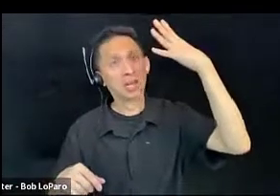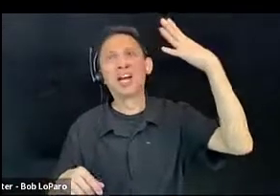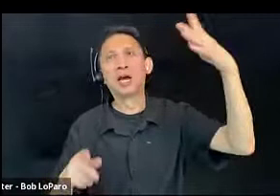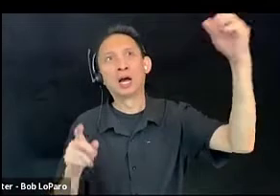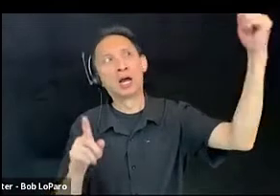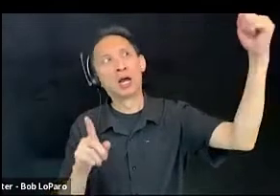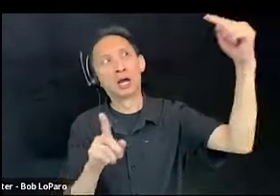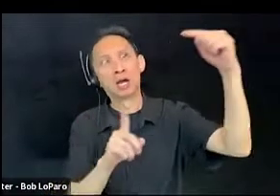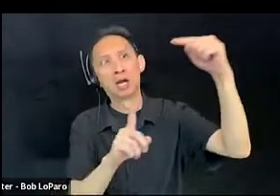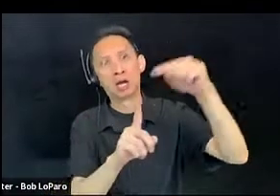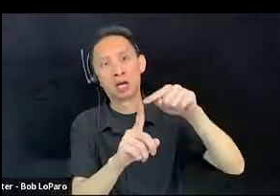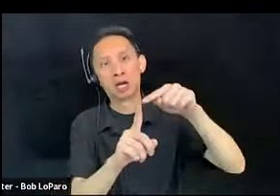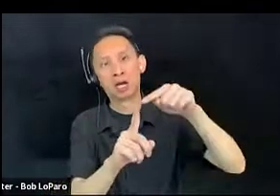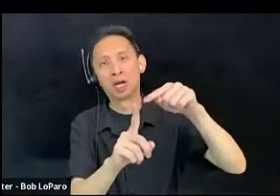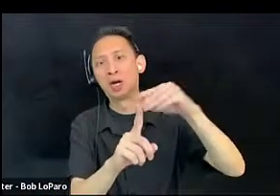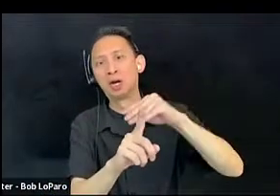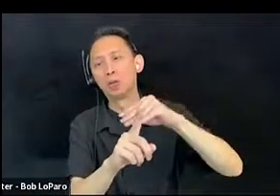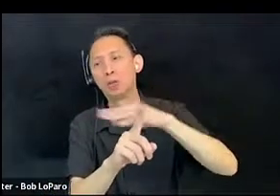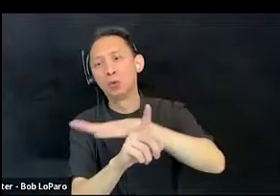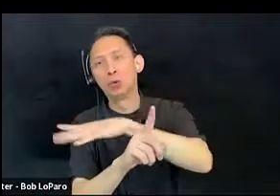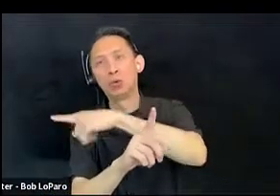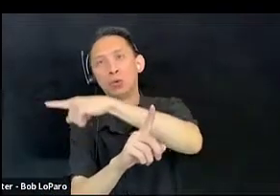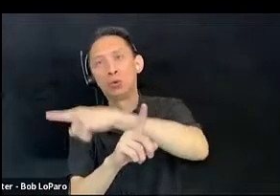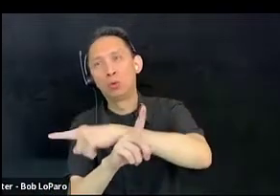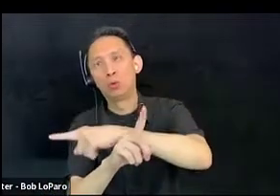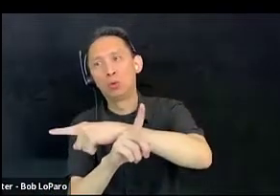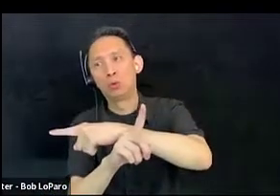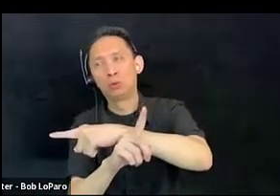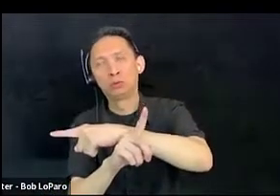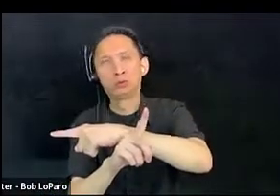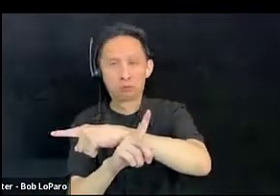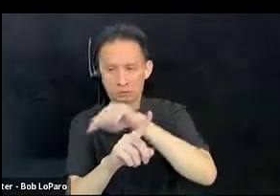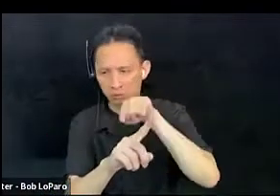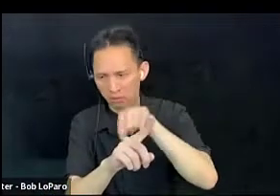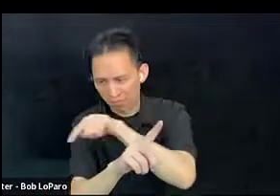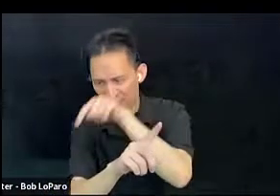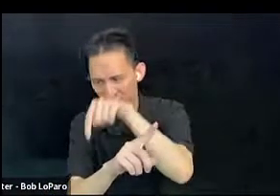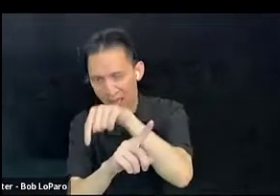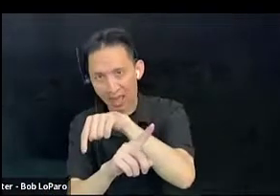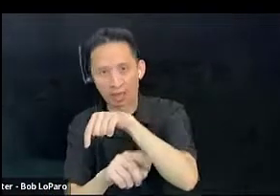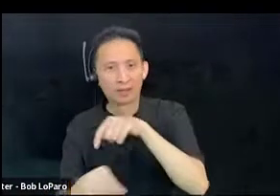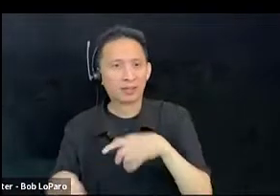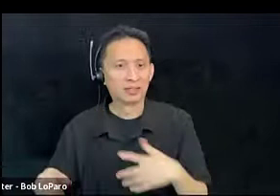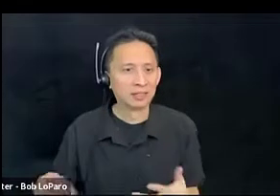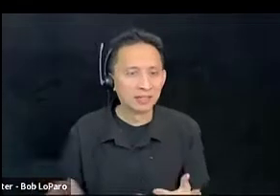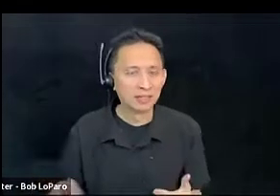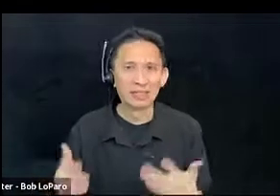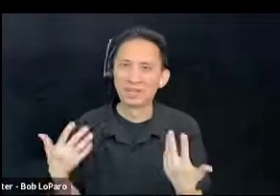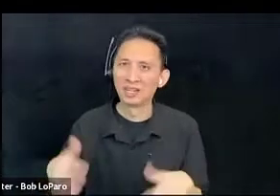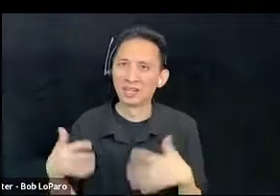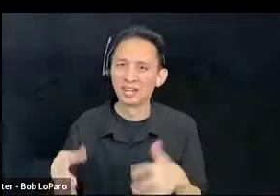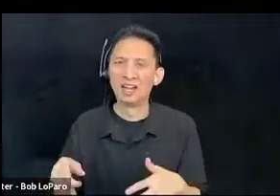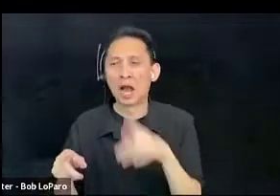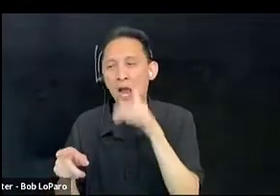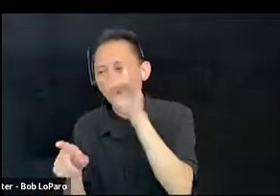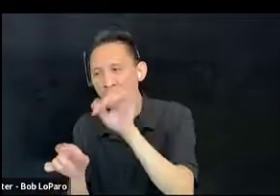at a certain thing, it creates that black shape that is like a mimic of the shape of the object itself.